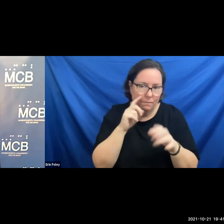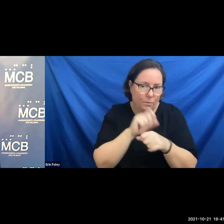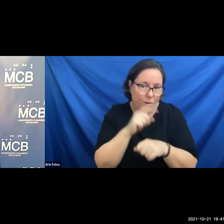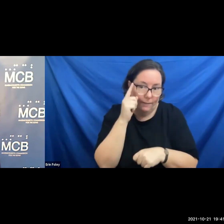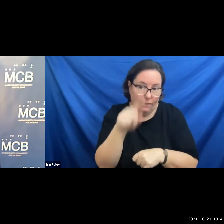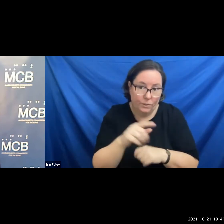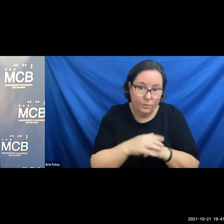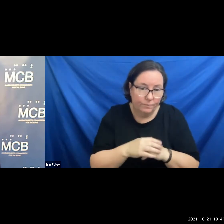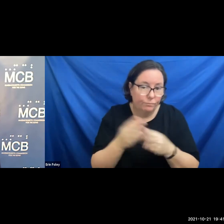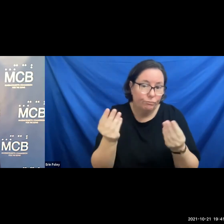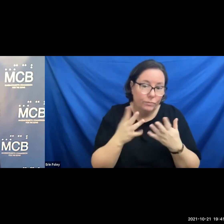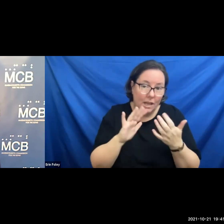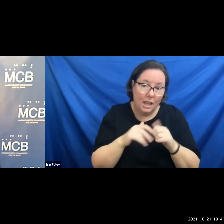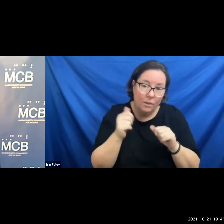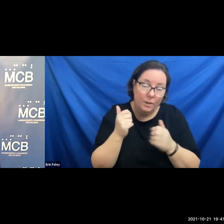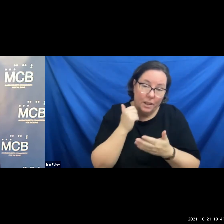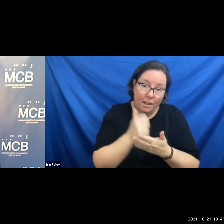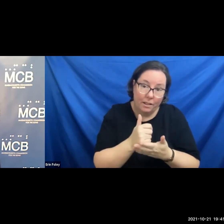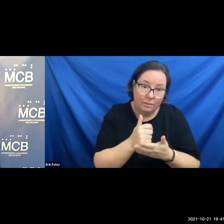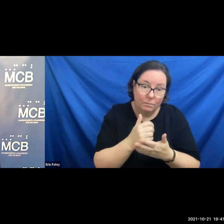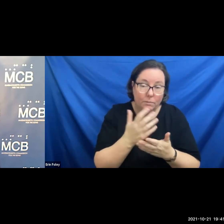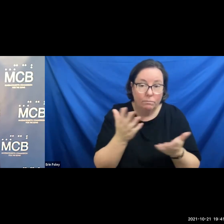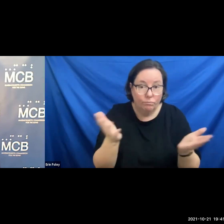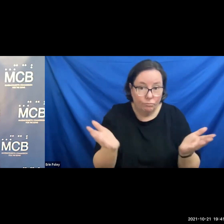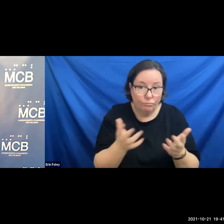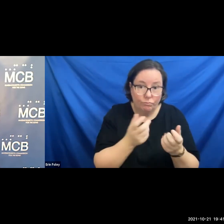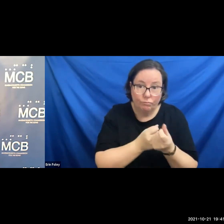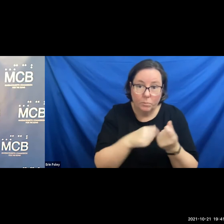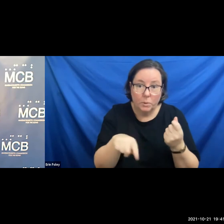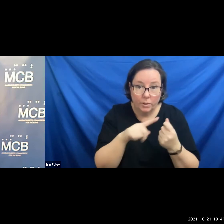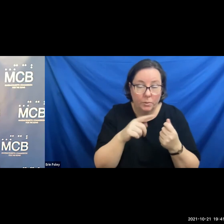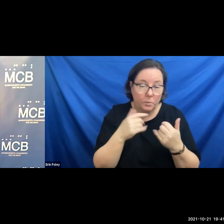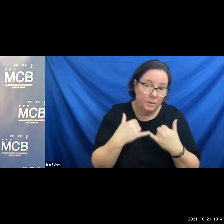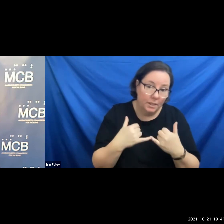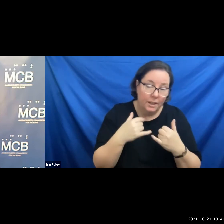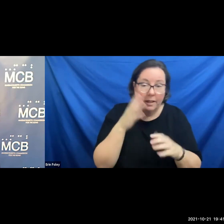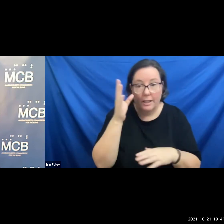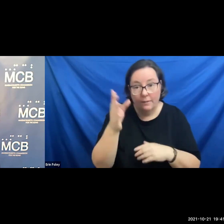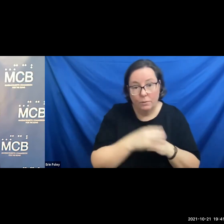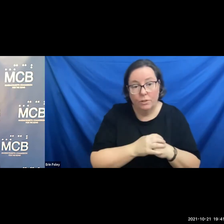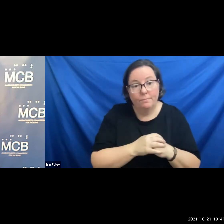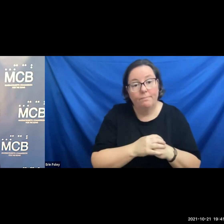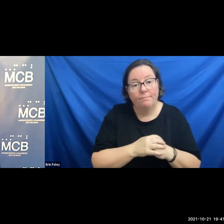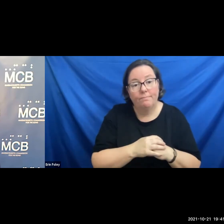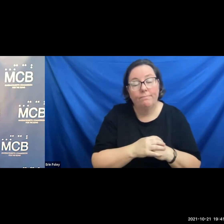Let us know how we can be of value, tonight and in the future. So, I'm looking forward